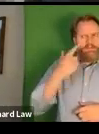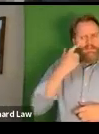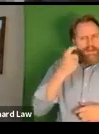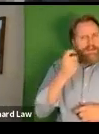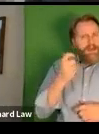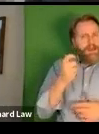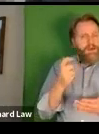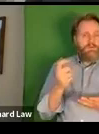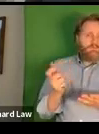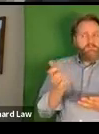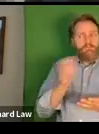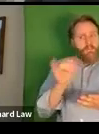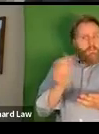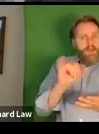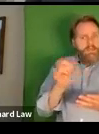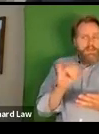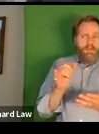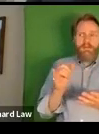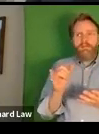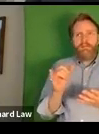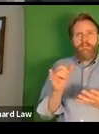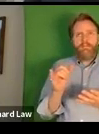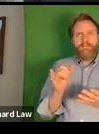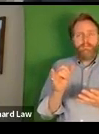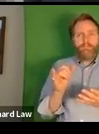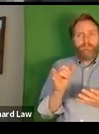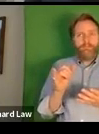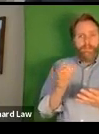submit employment tribunal applications to protect their individual legal